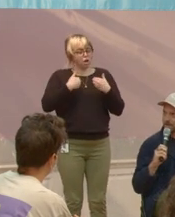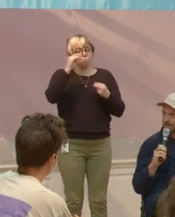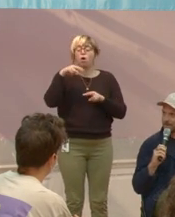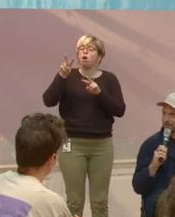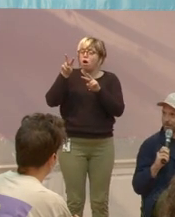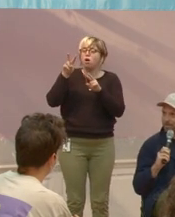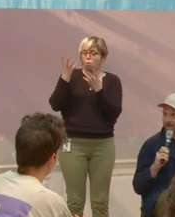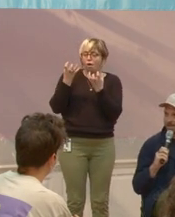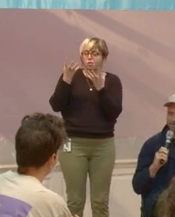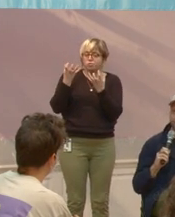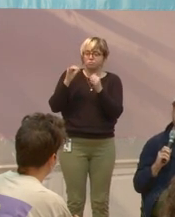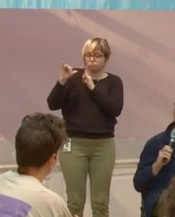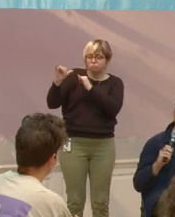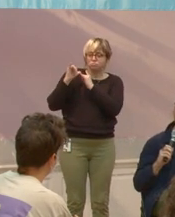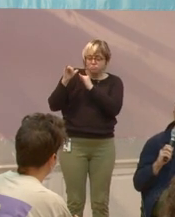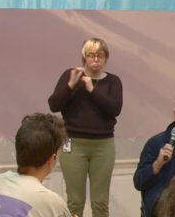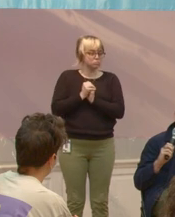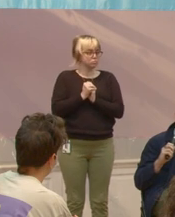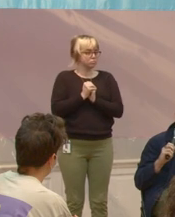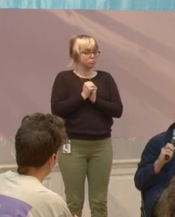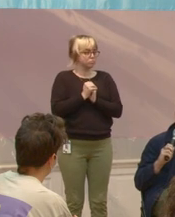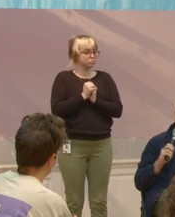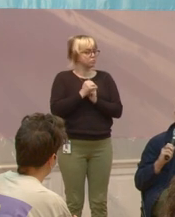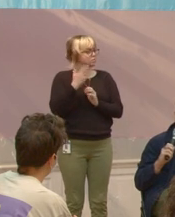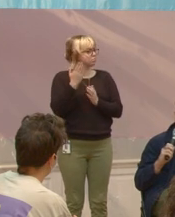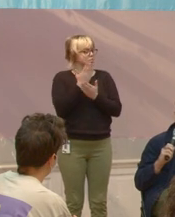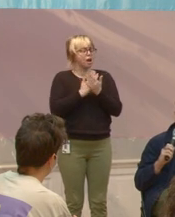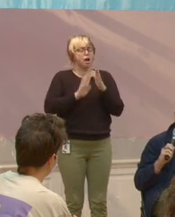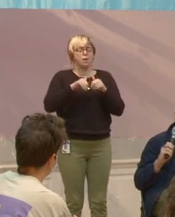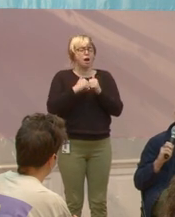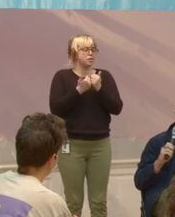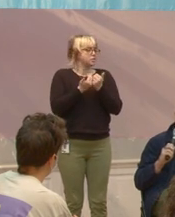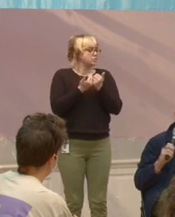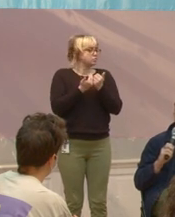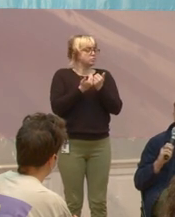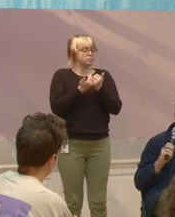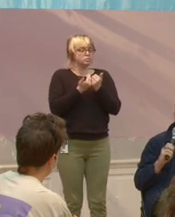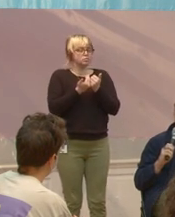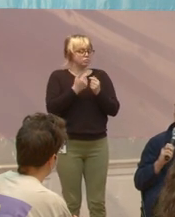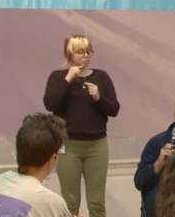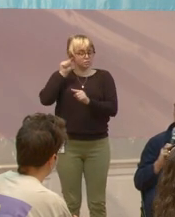wanted to be. And somehow, not only was sort of at her space,